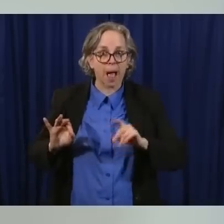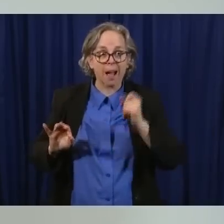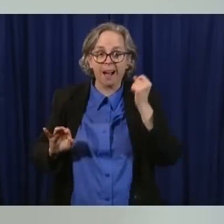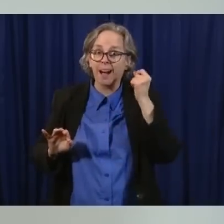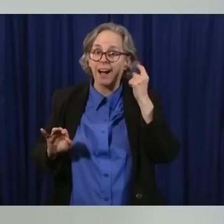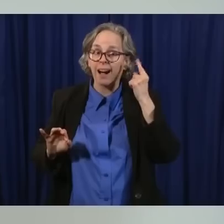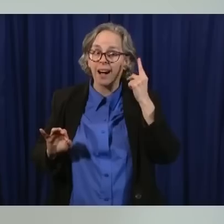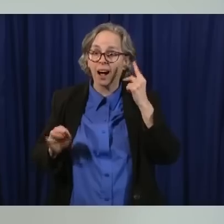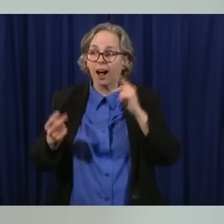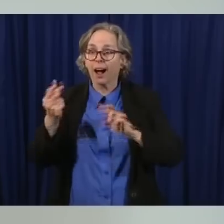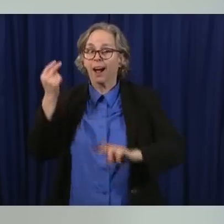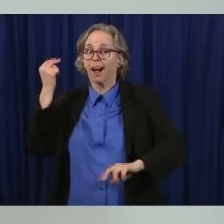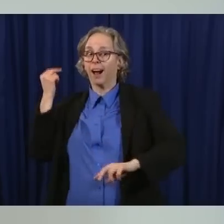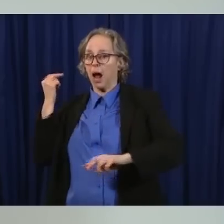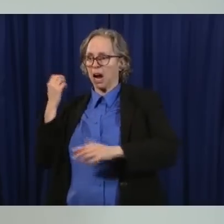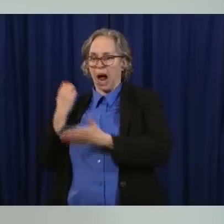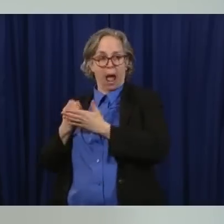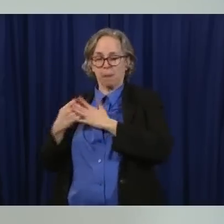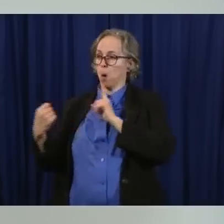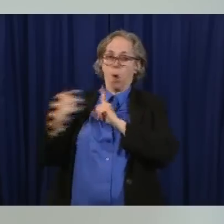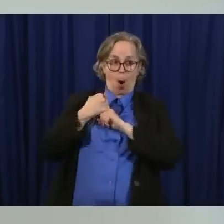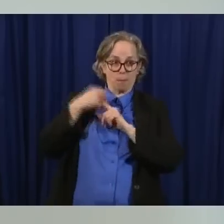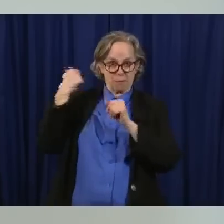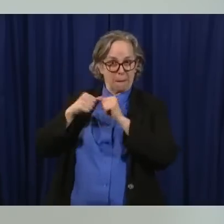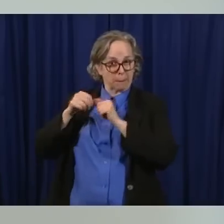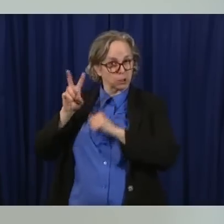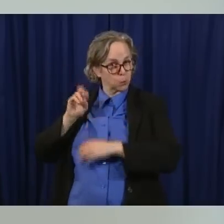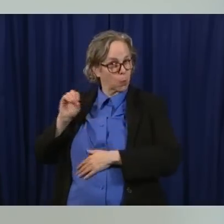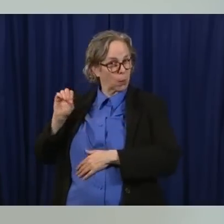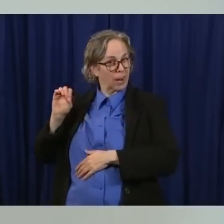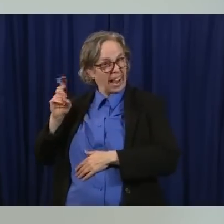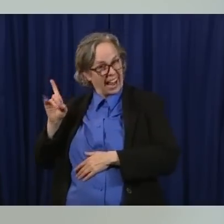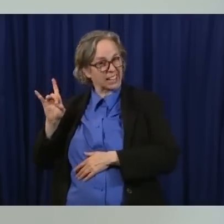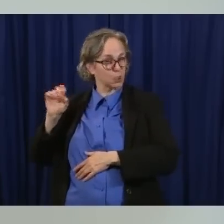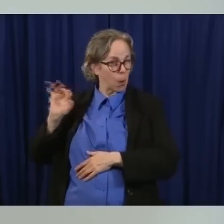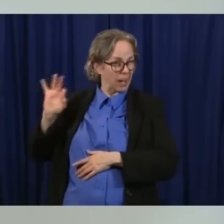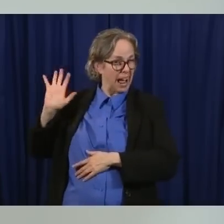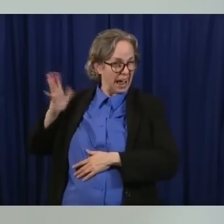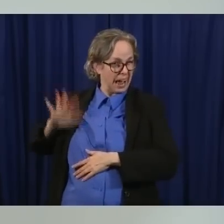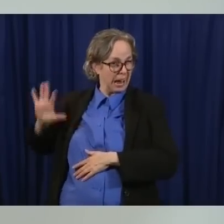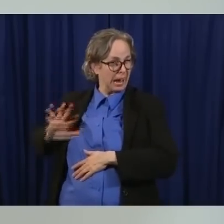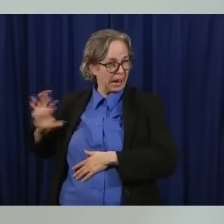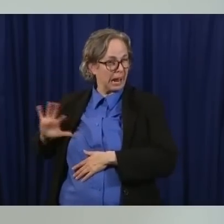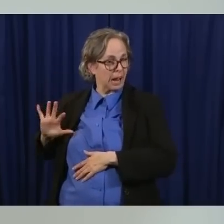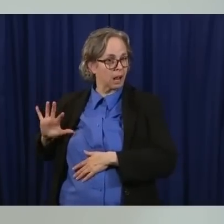JUST HAD .9% SEEMS REASONABLE COMPARED TO THESE OTHER NUMBERS AND THESE OTHER PROJECTIONS, AND WE KNOW WHAT THE ECONOMIC